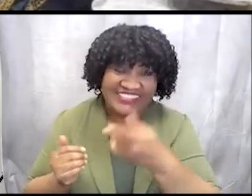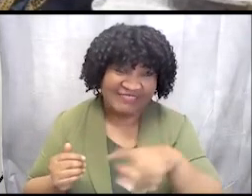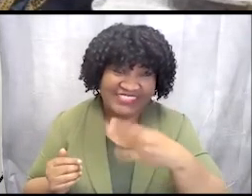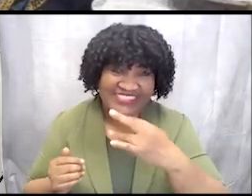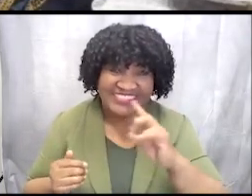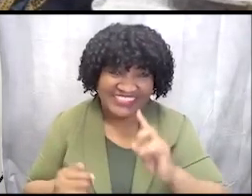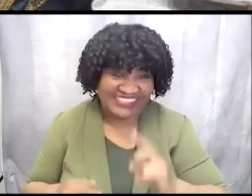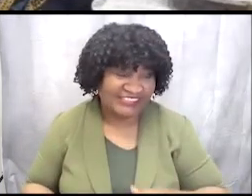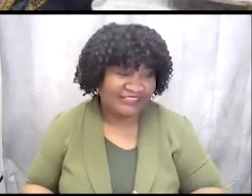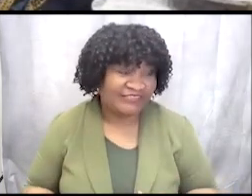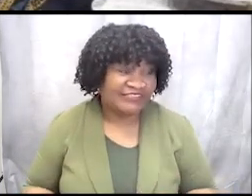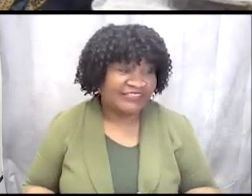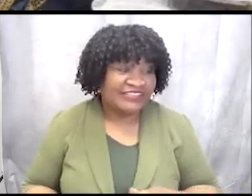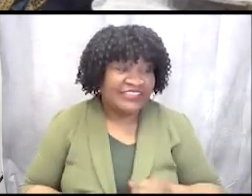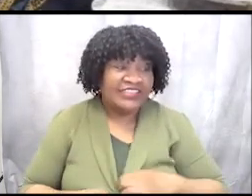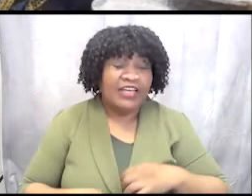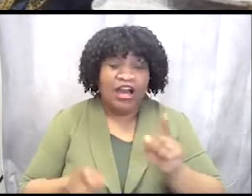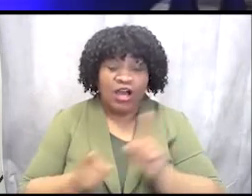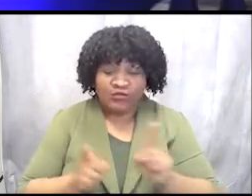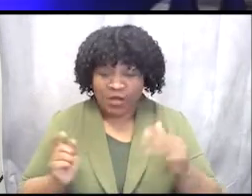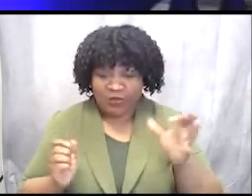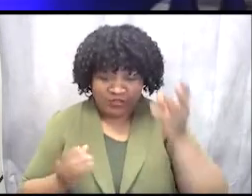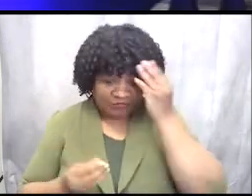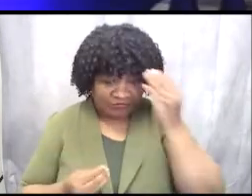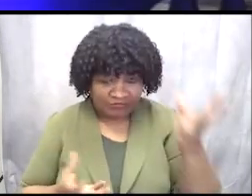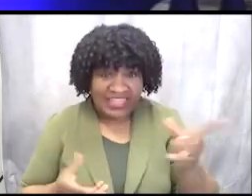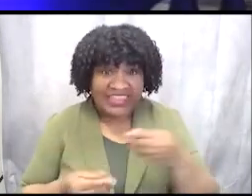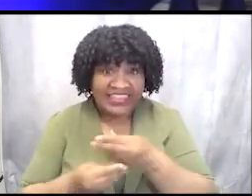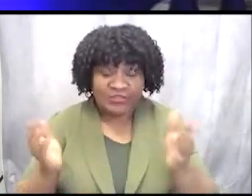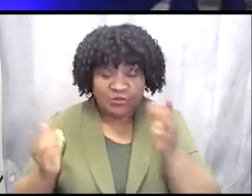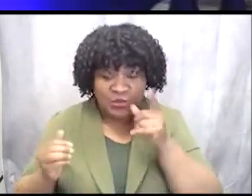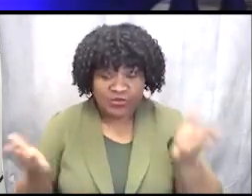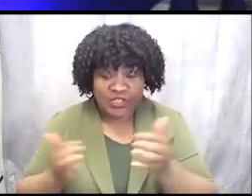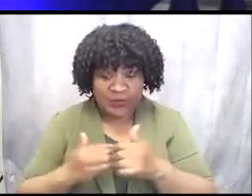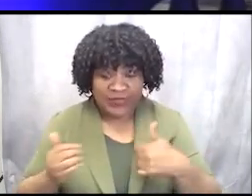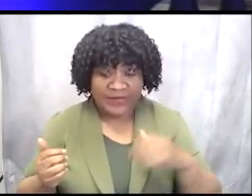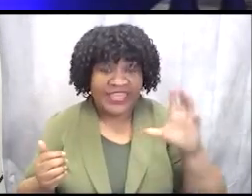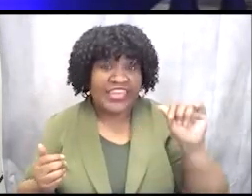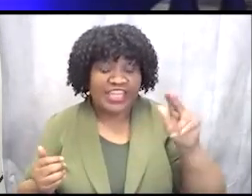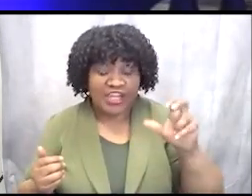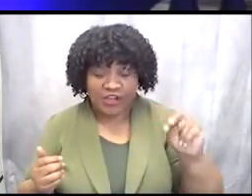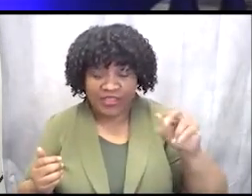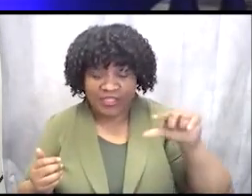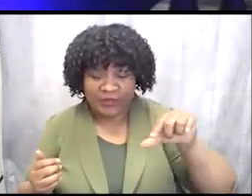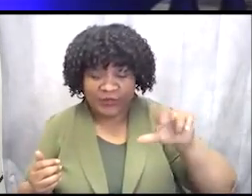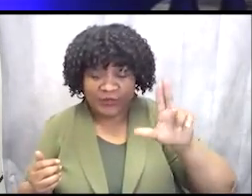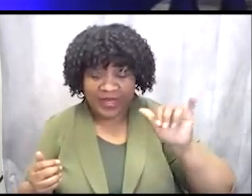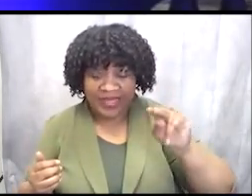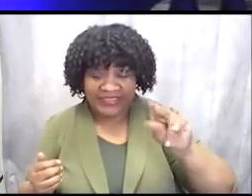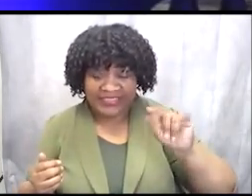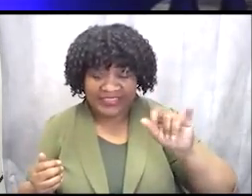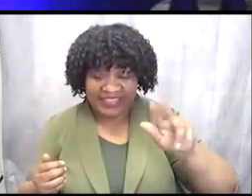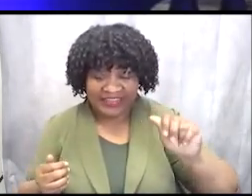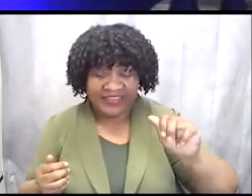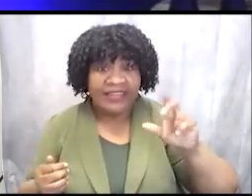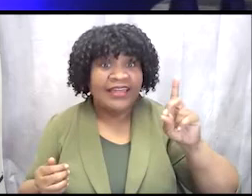Thank you. - I wanna acknowledge also joining me here tonight is Carolyne Quintana, who is our deputy chancellor